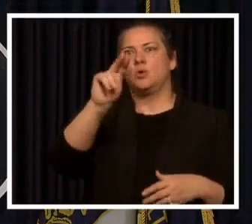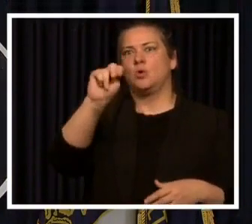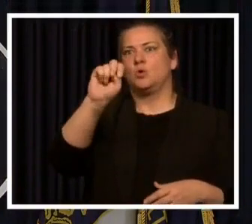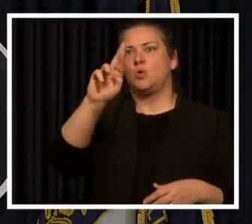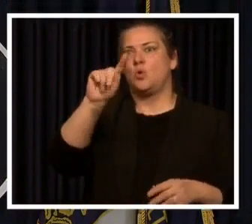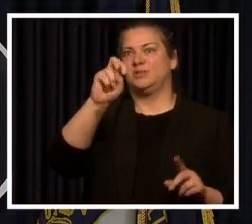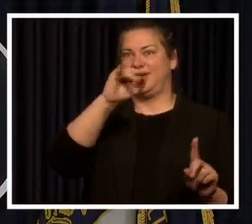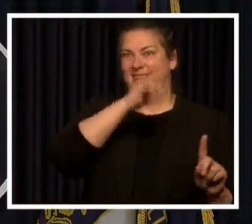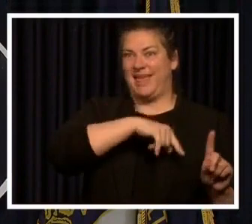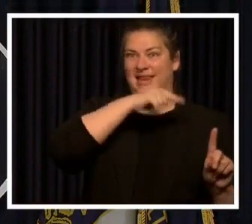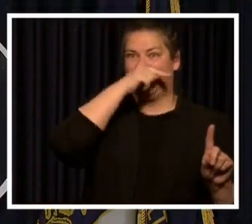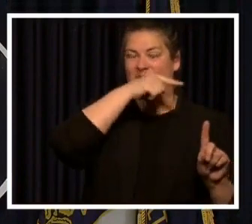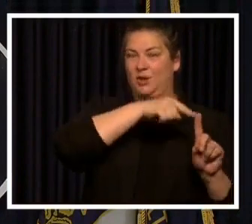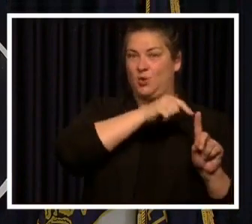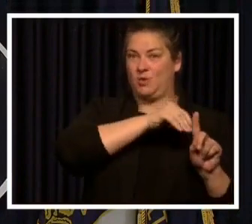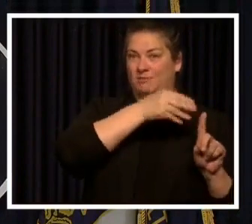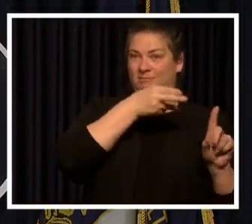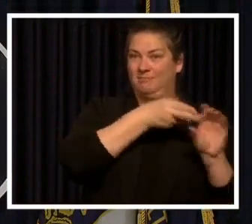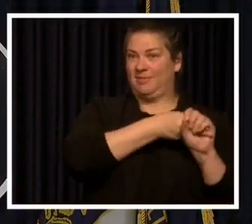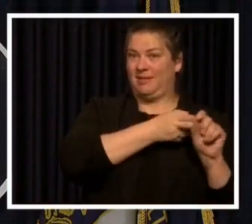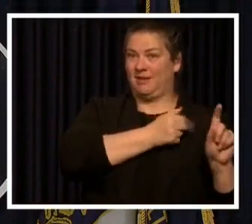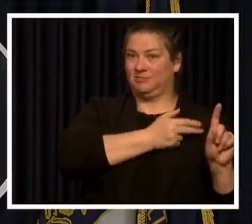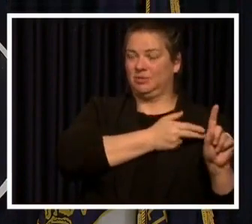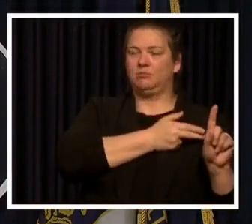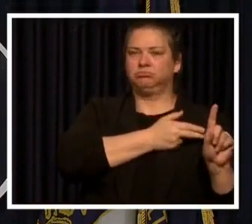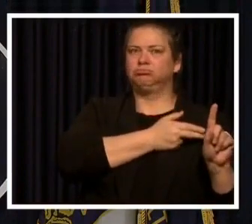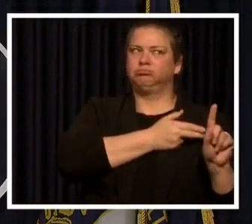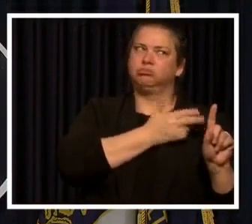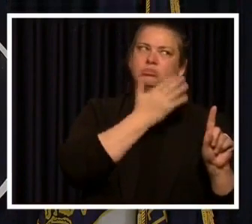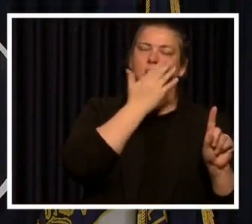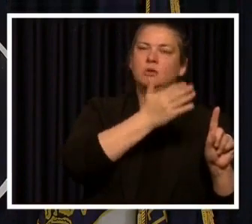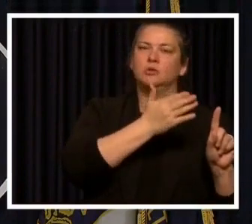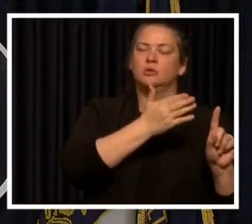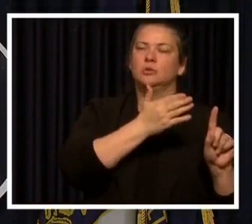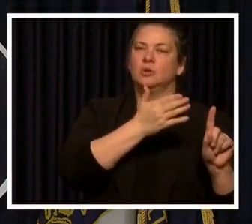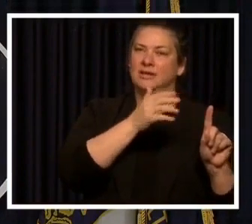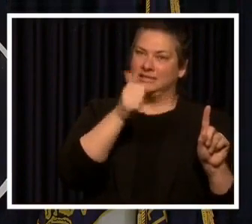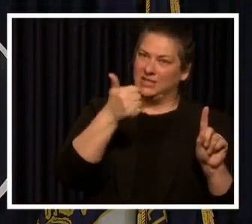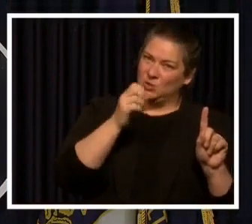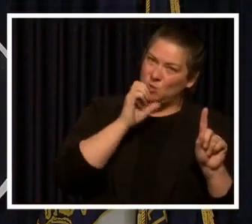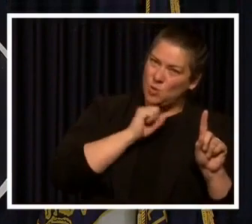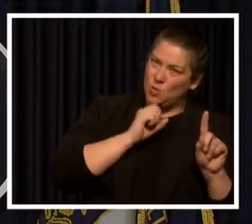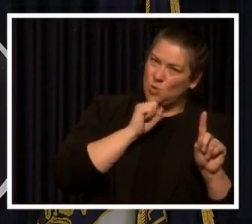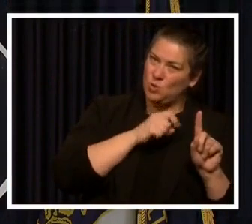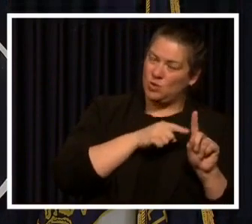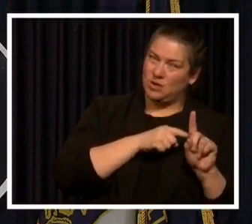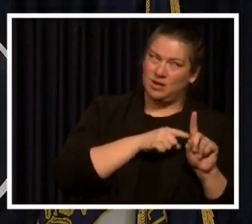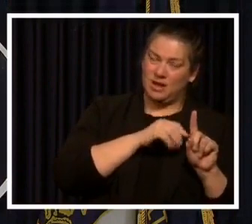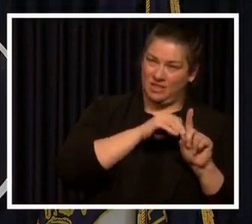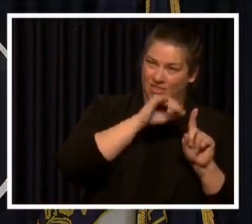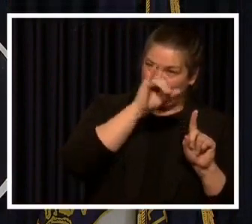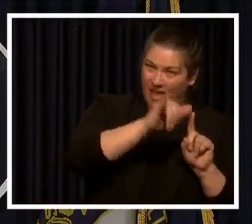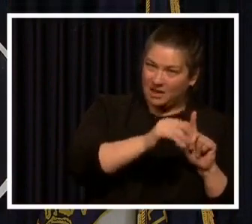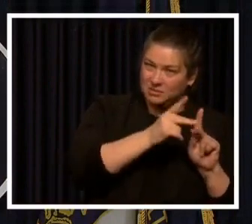AND THAT IS JUST A REALLY GOOD STEP. THE FOLKS HELPING CARE FOR HIM AT NORTON, THANK YOU SO MUCH.